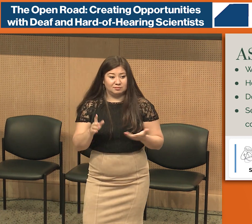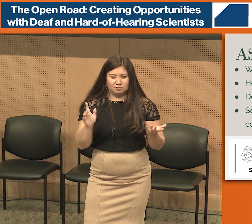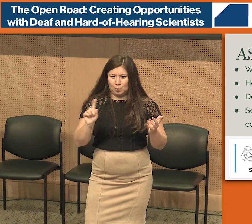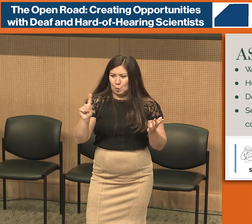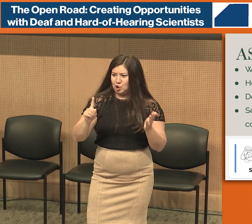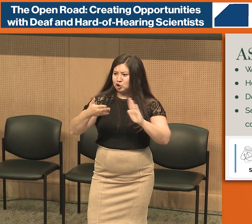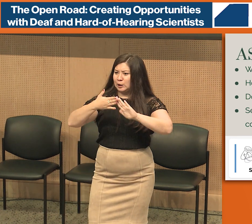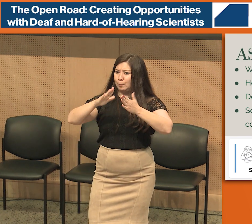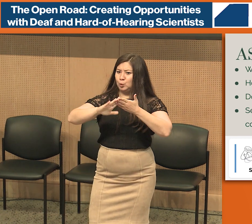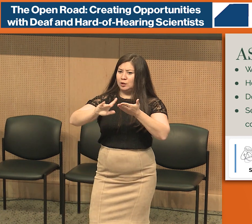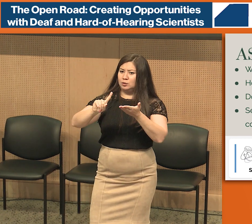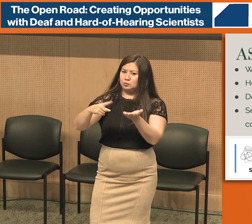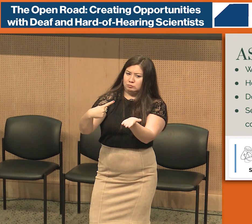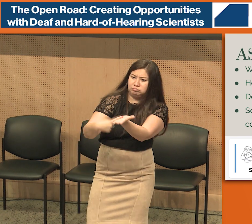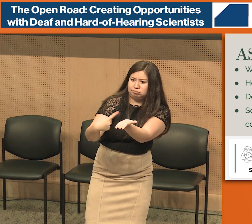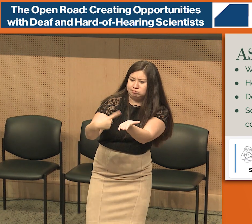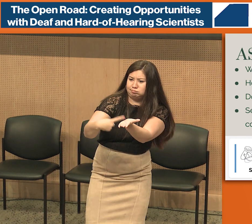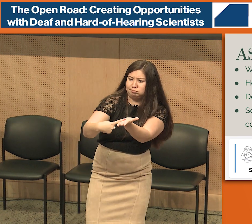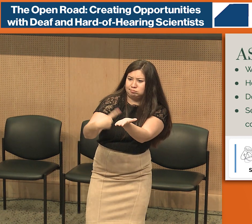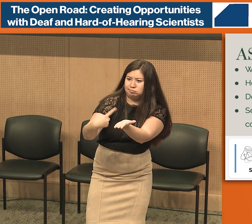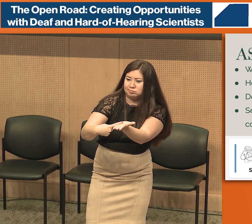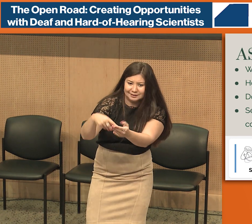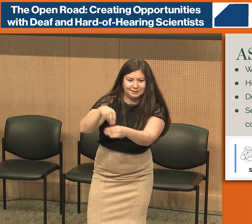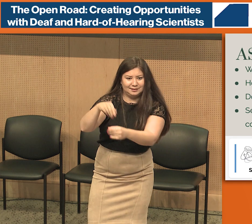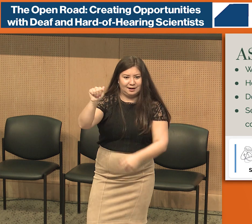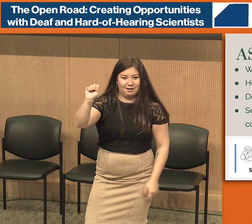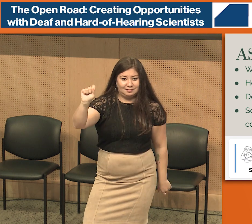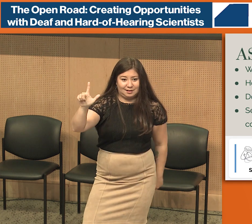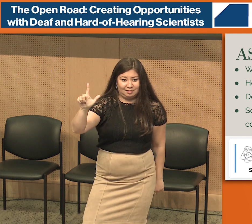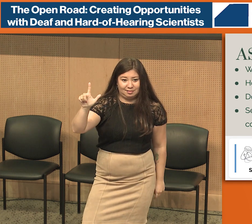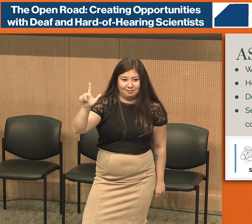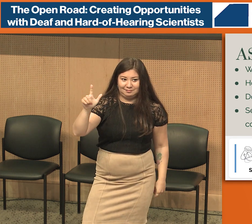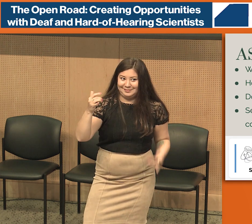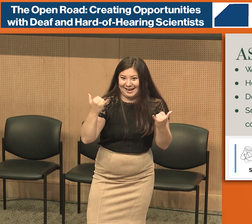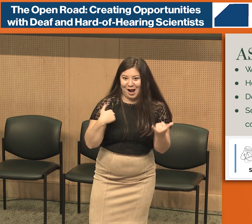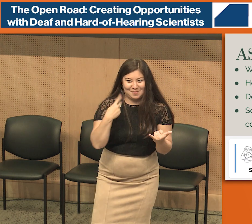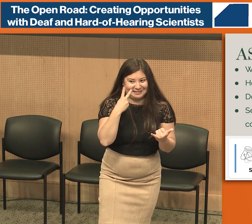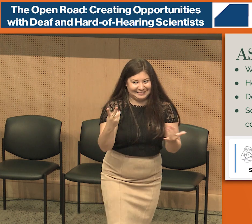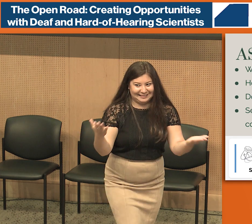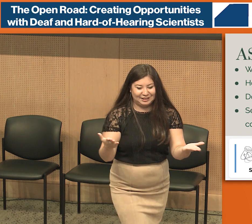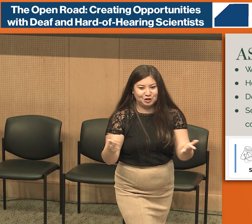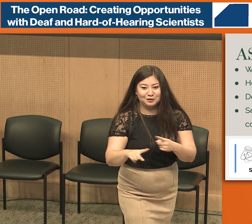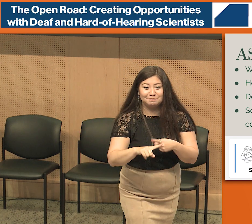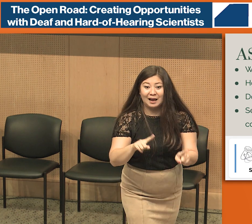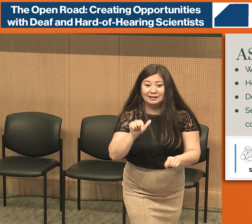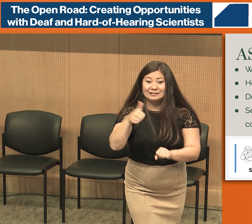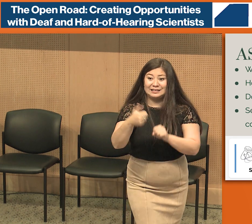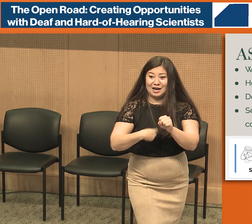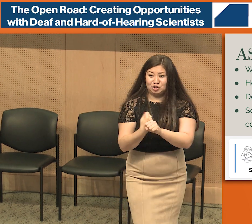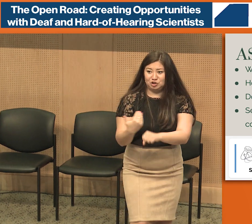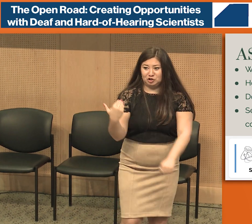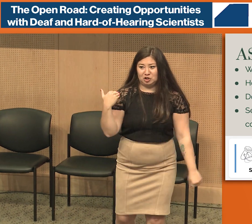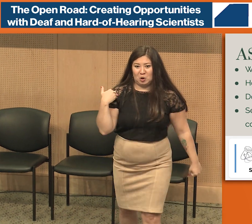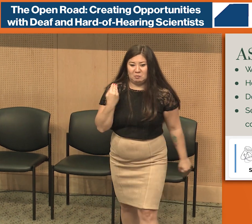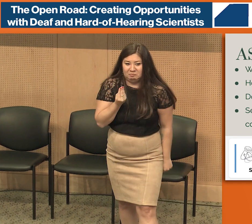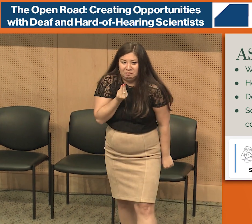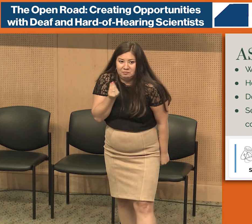You have a community where you can discuss your findings and your discipline in ASL. 10 years ago, we really didn't.